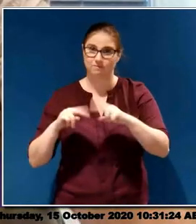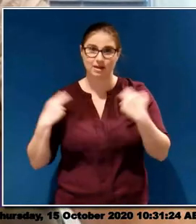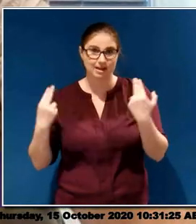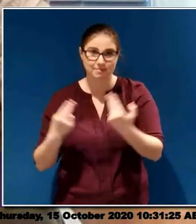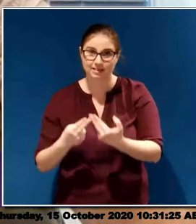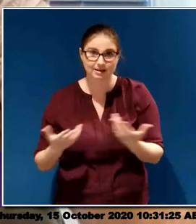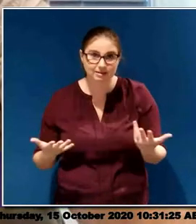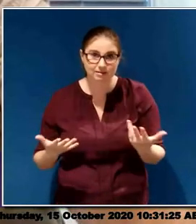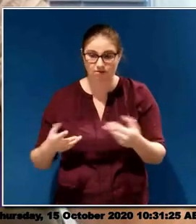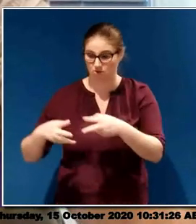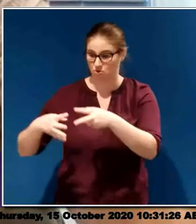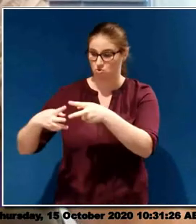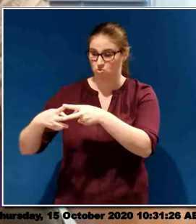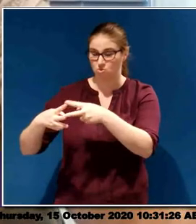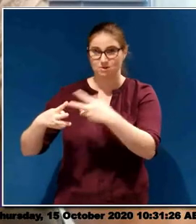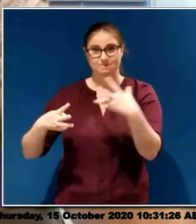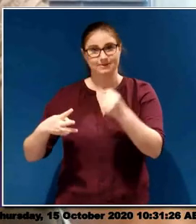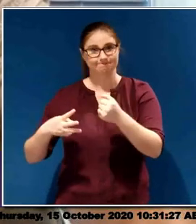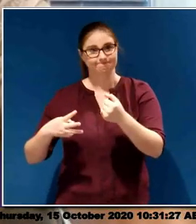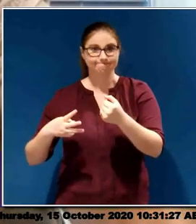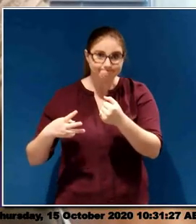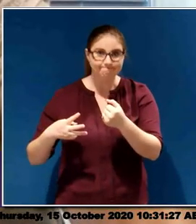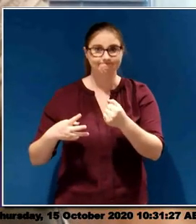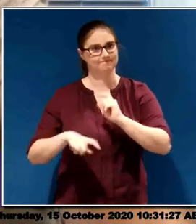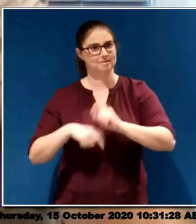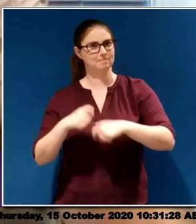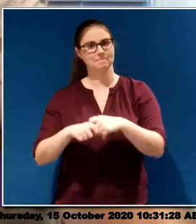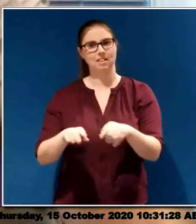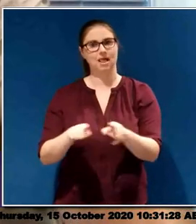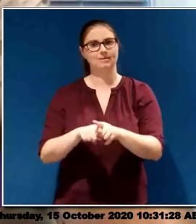and sort of be a dad sort of thing as well, when I wasn't there.